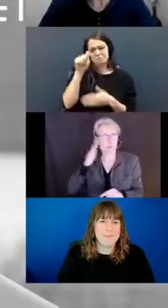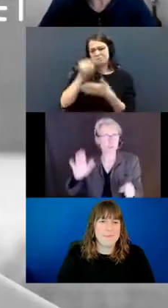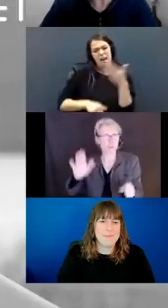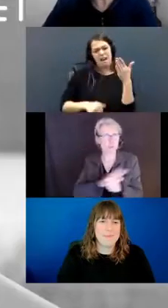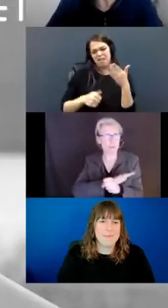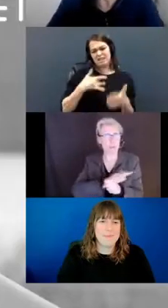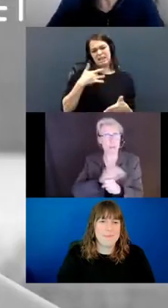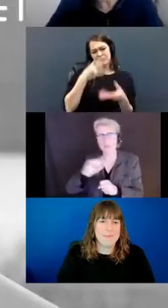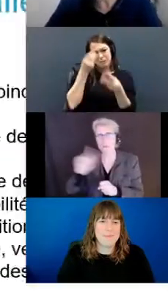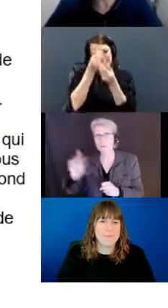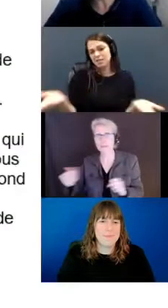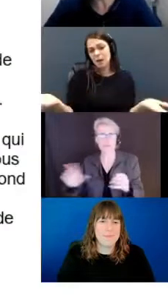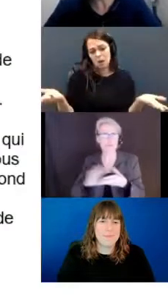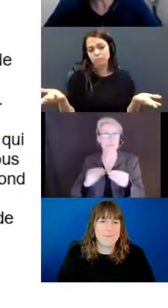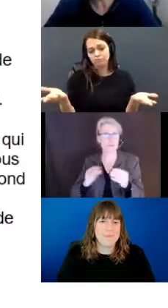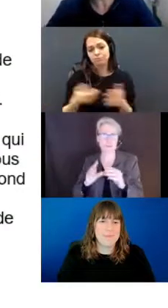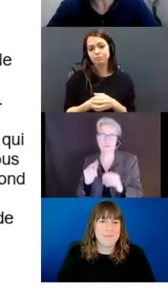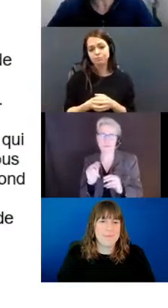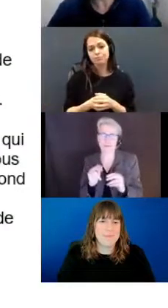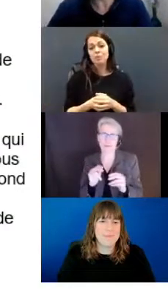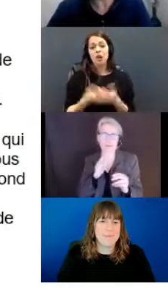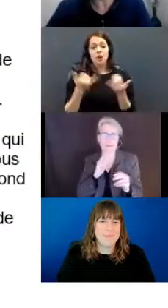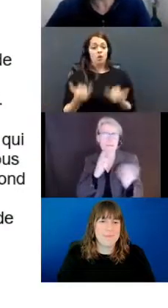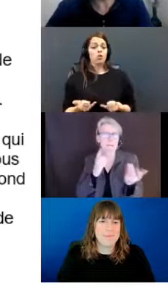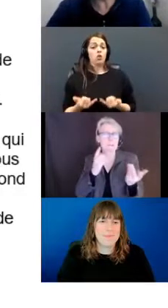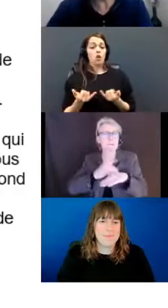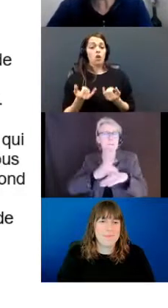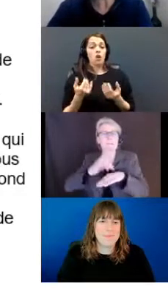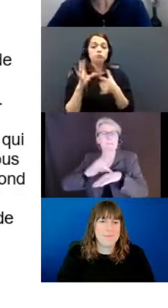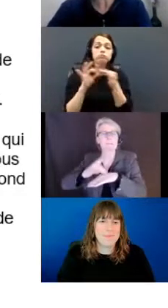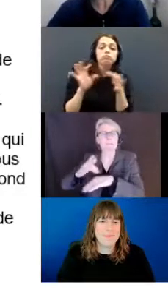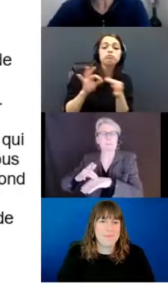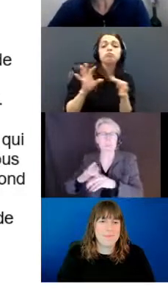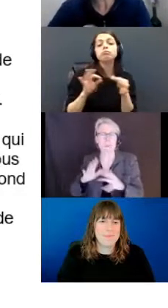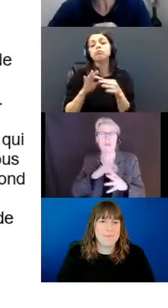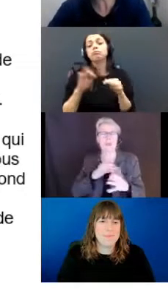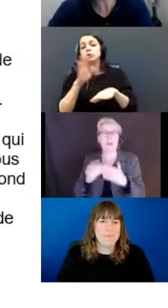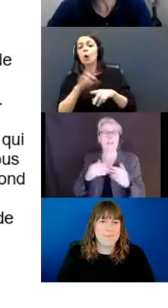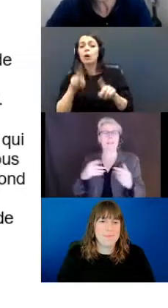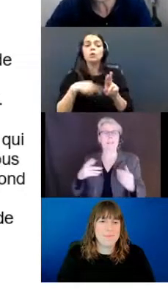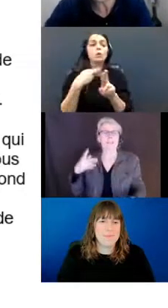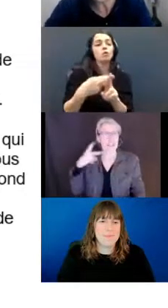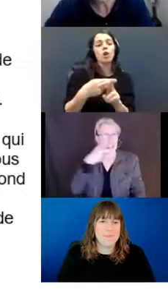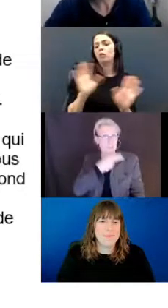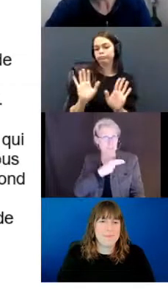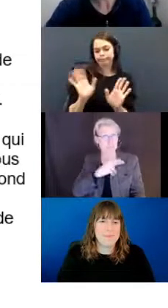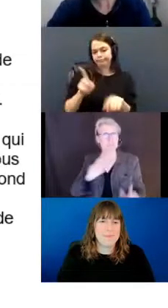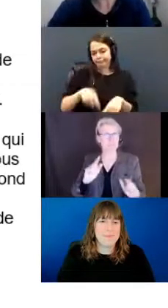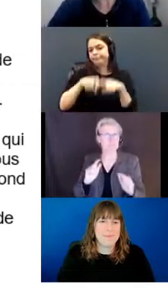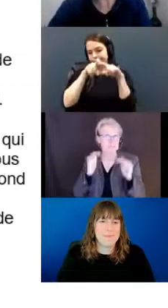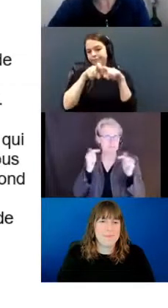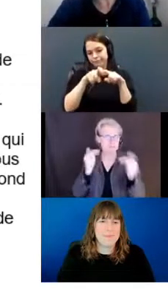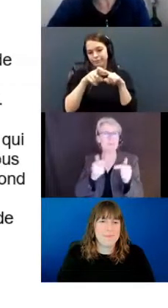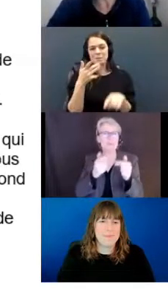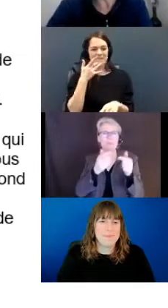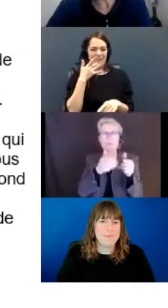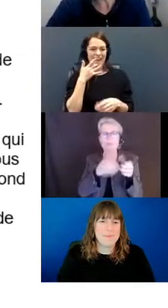all of you to have a chance to go into your rooms so in a moment you're going to be invited